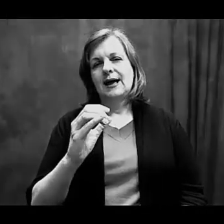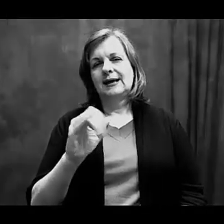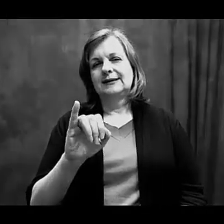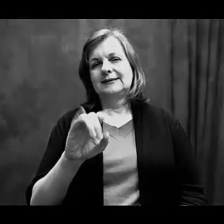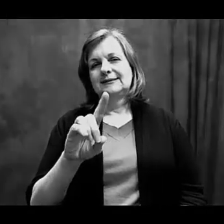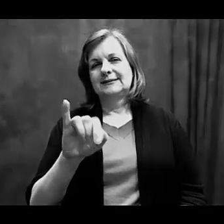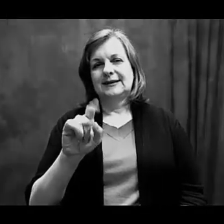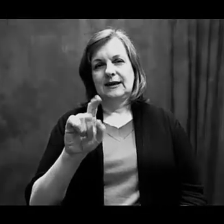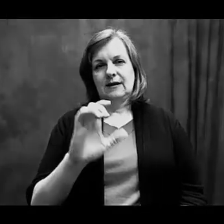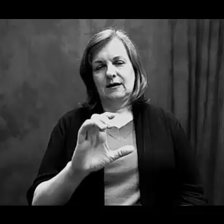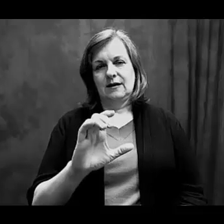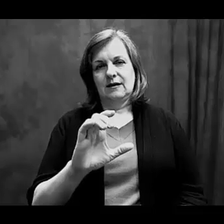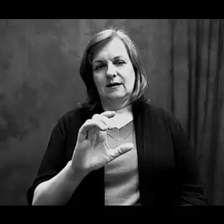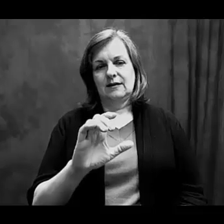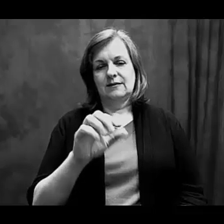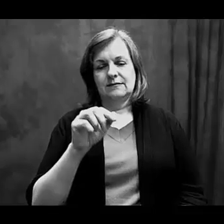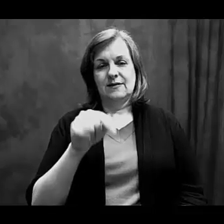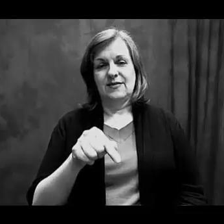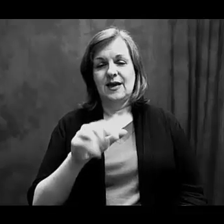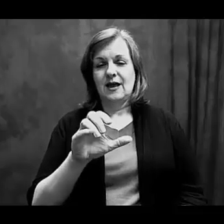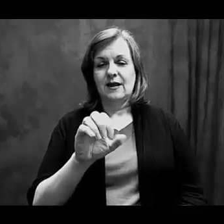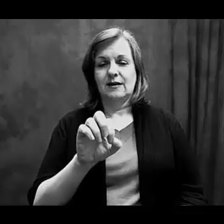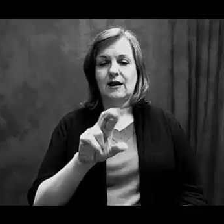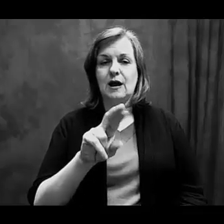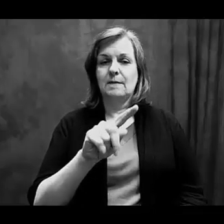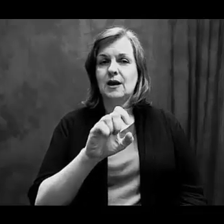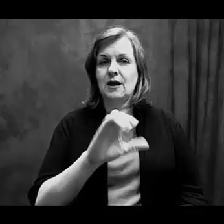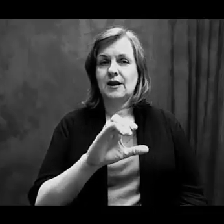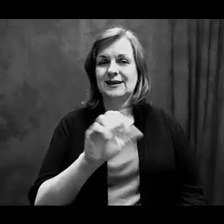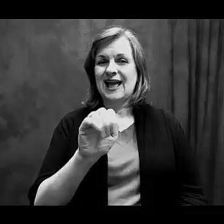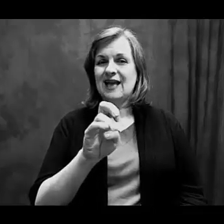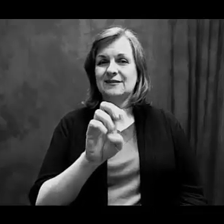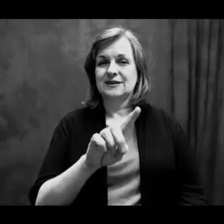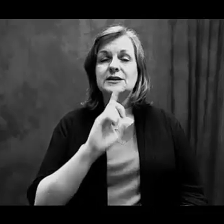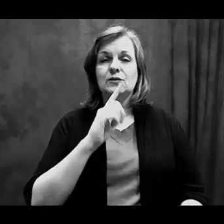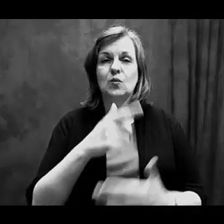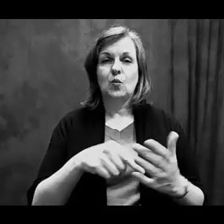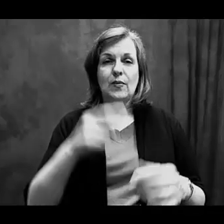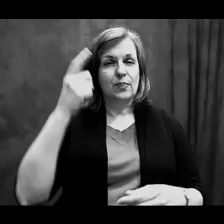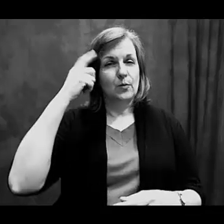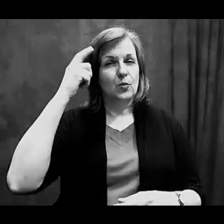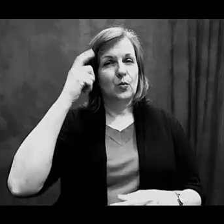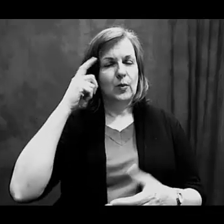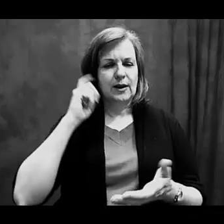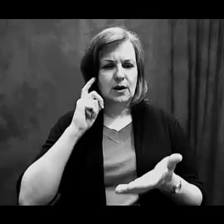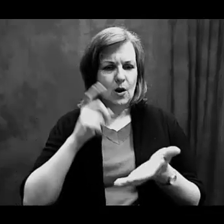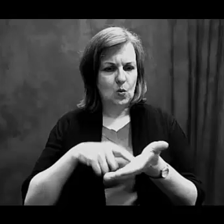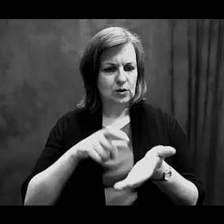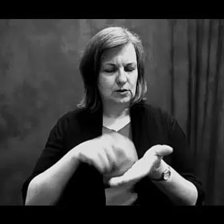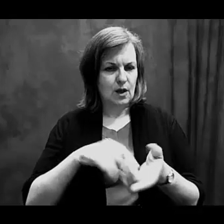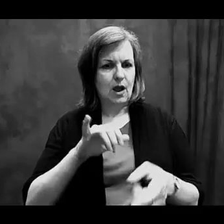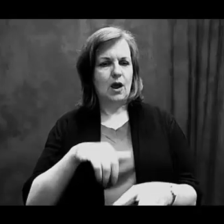is what decreases the pH - or makes it more acidic